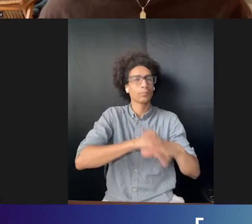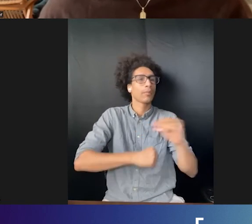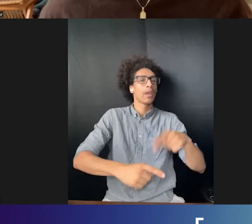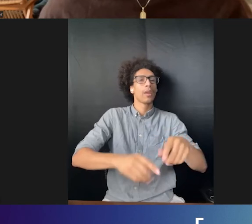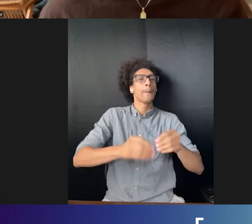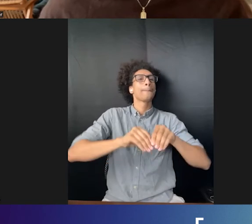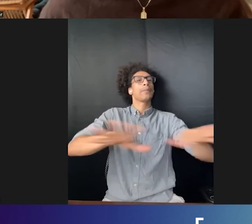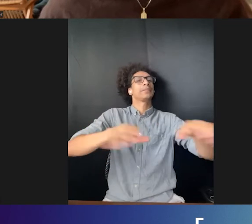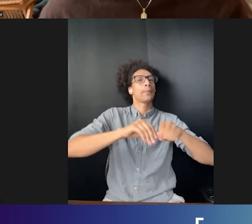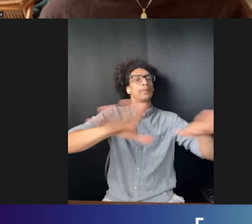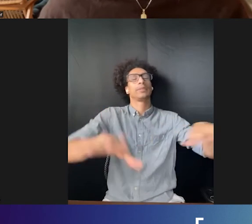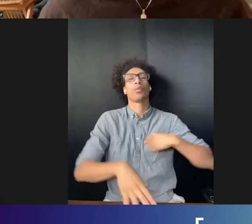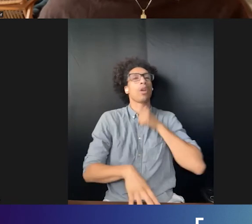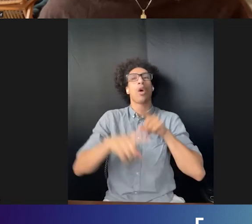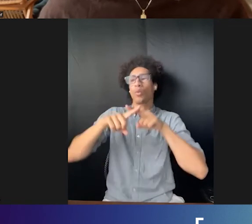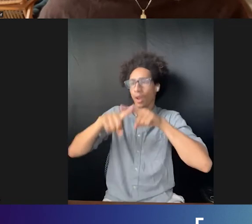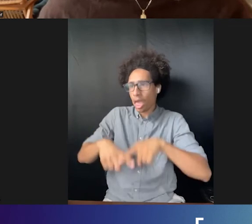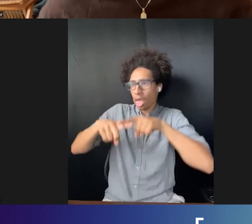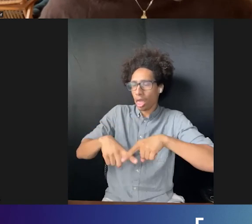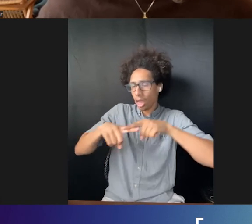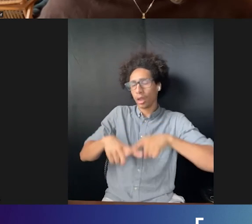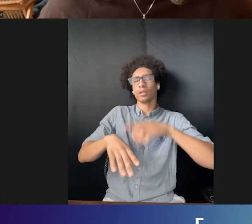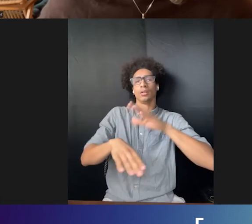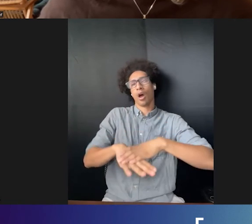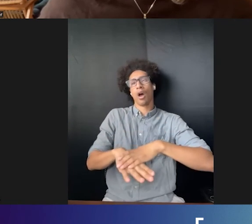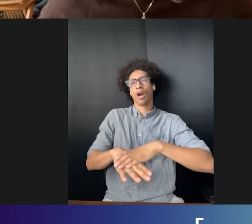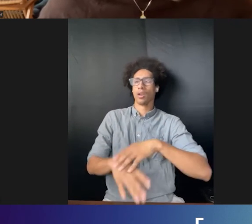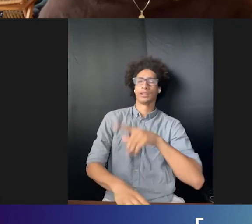you know, just the t board piece of things for anything